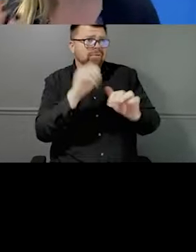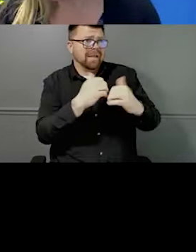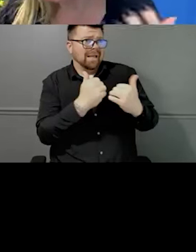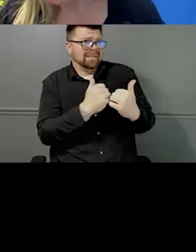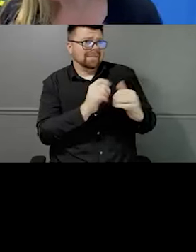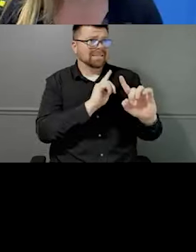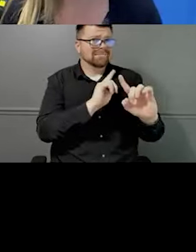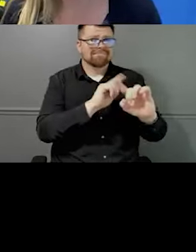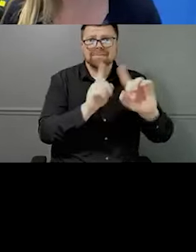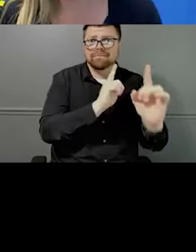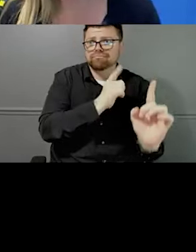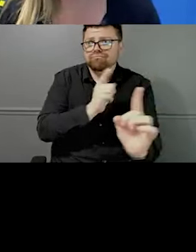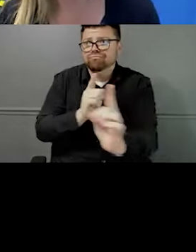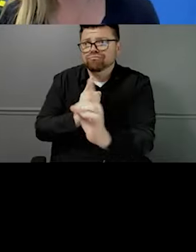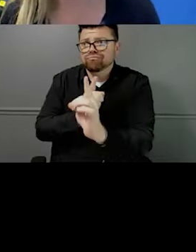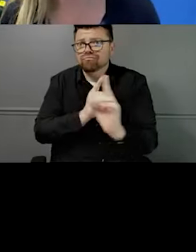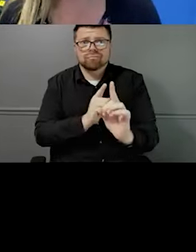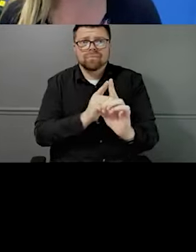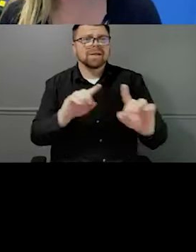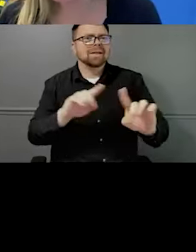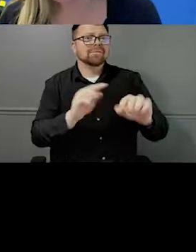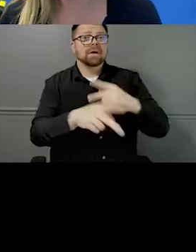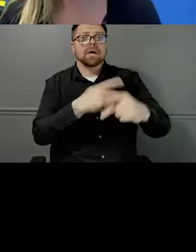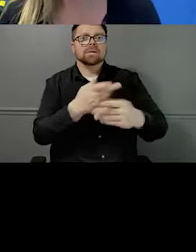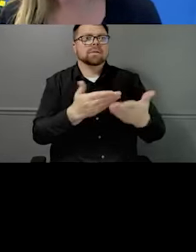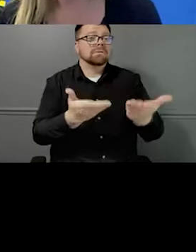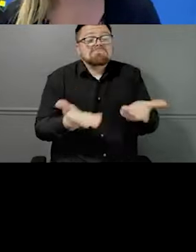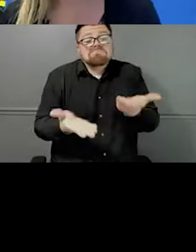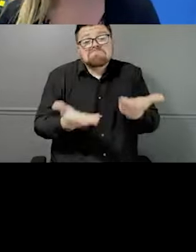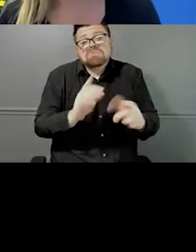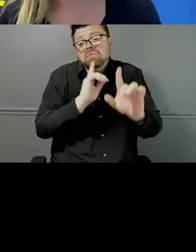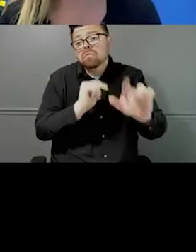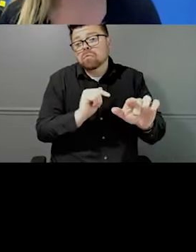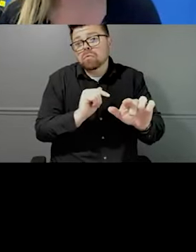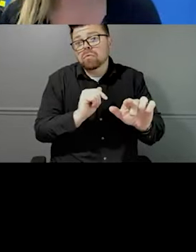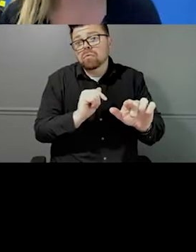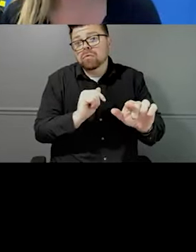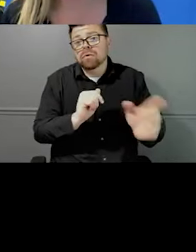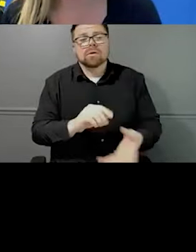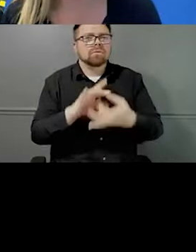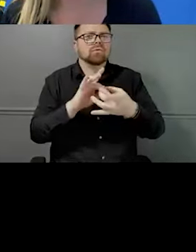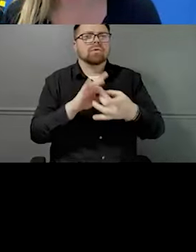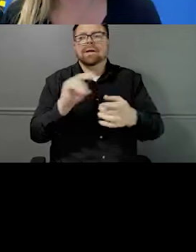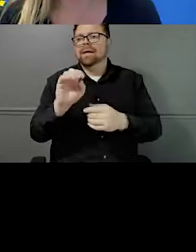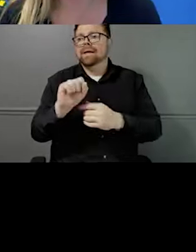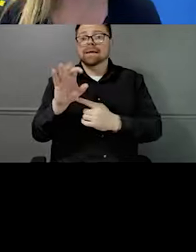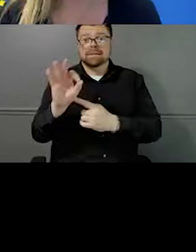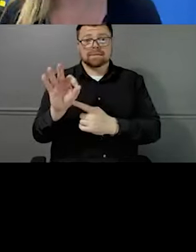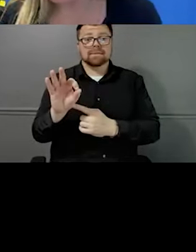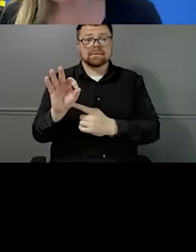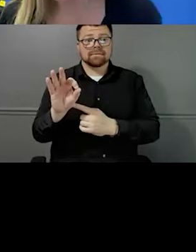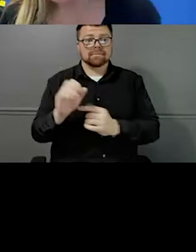and the things that might be reportable under something for the National Science Foundation may not